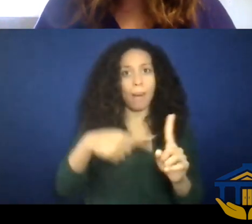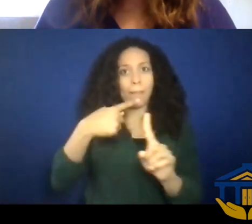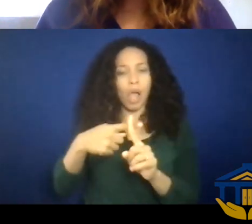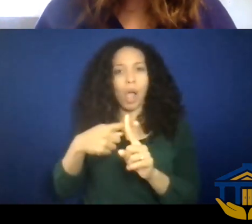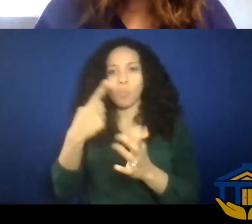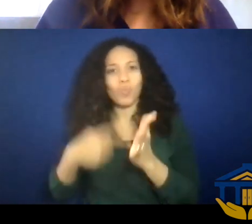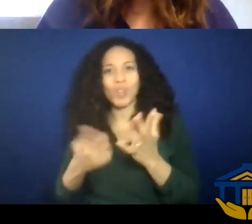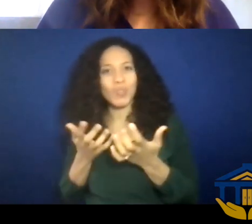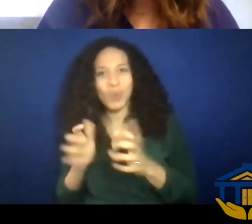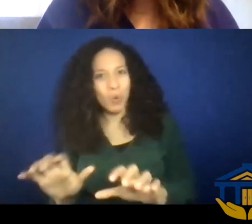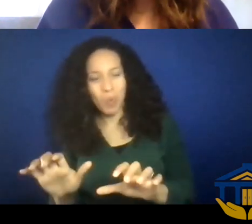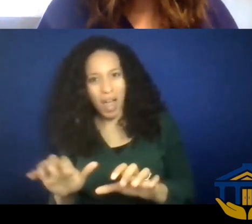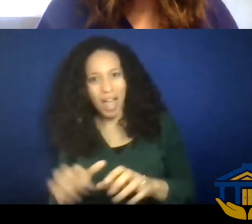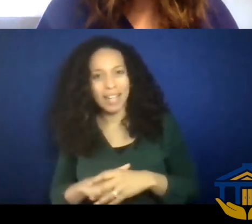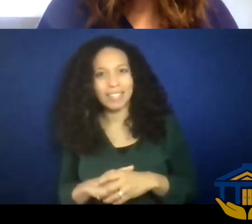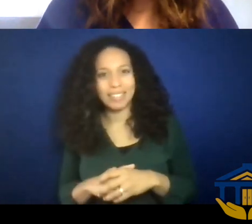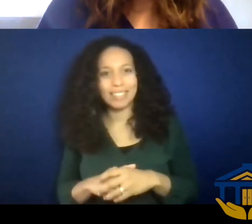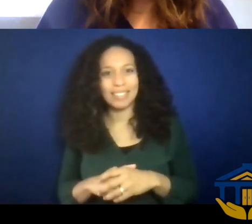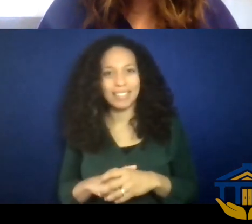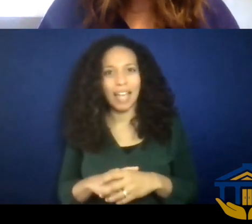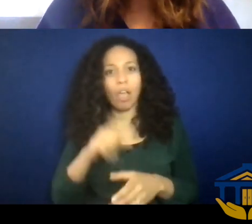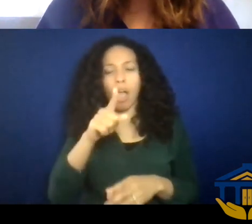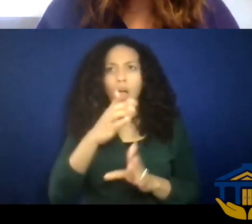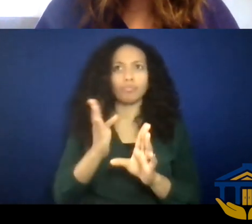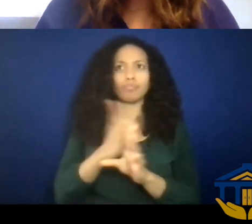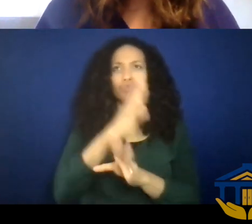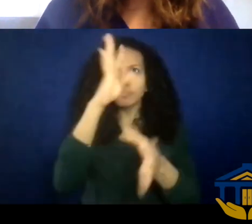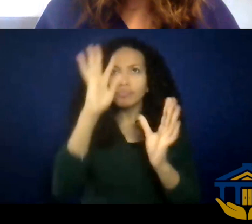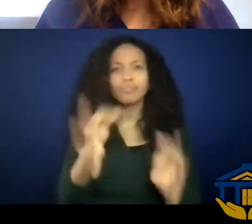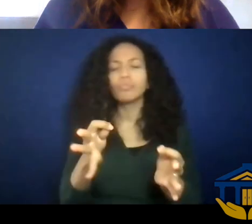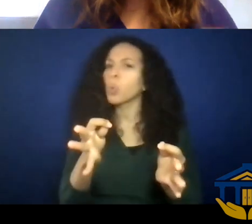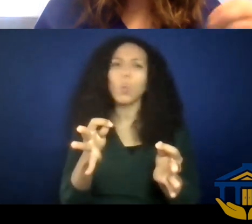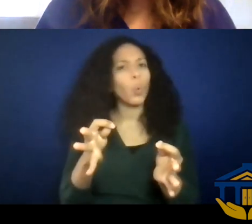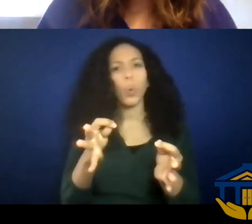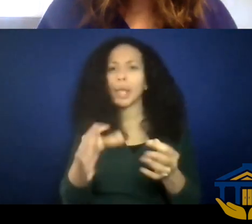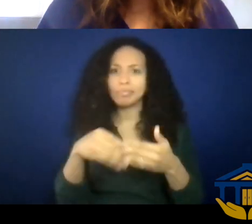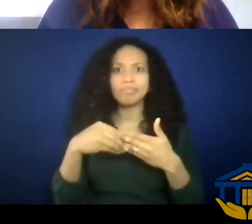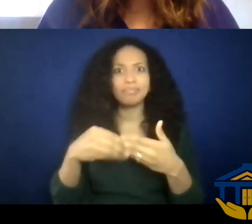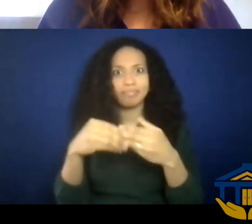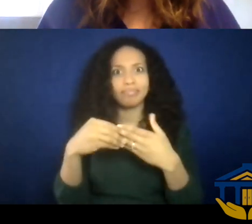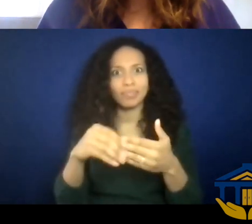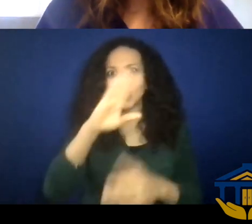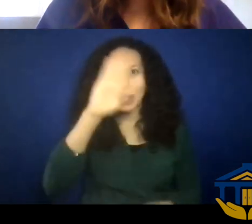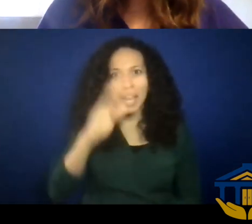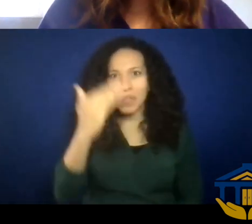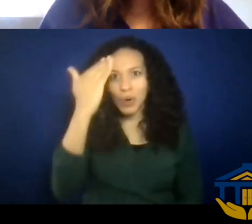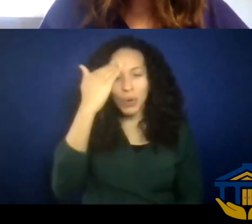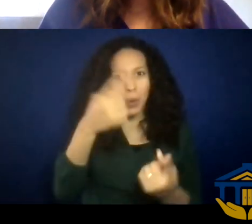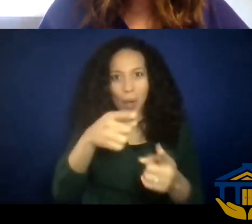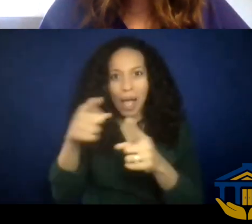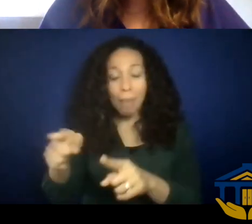And don't predetermine things. You never know - they may offer you a suggestion to visit a program